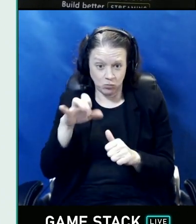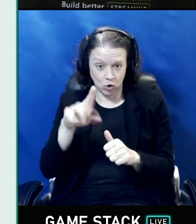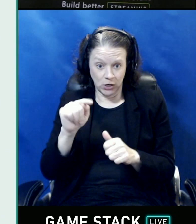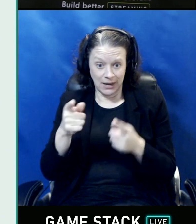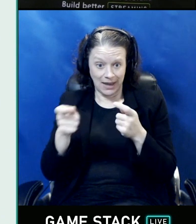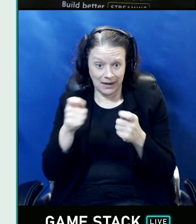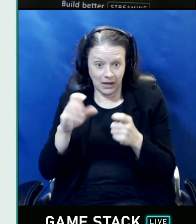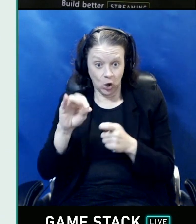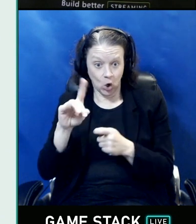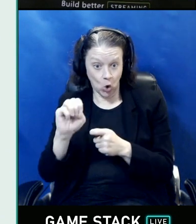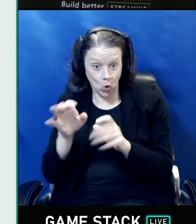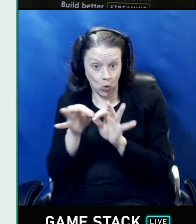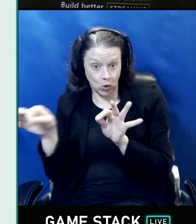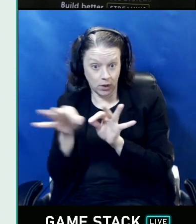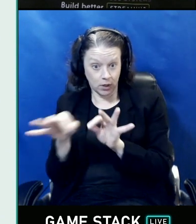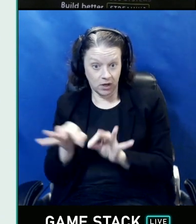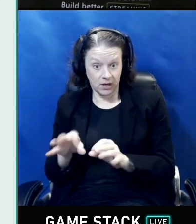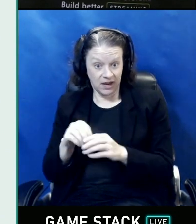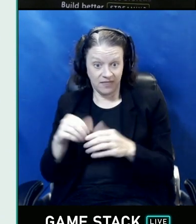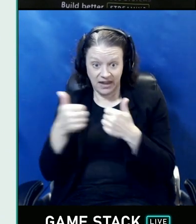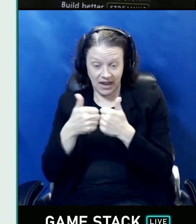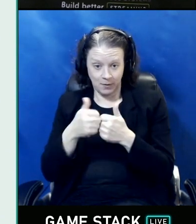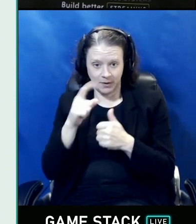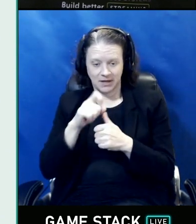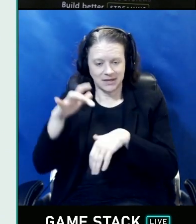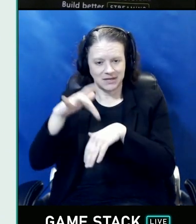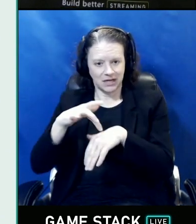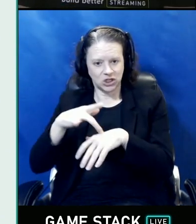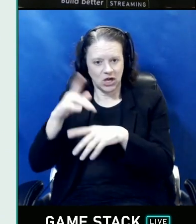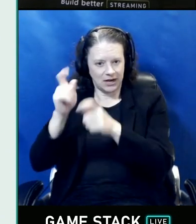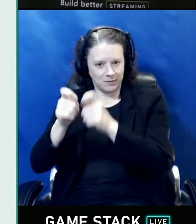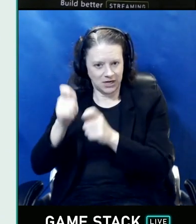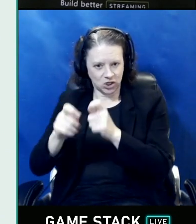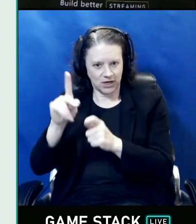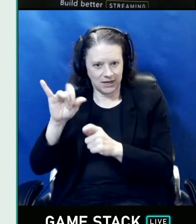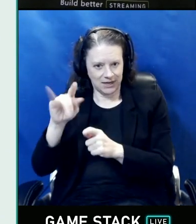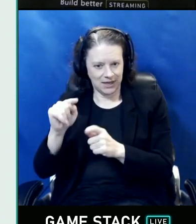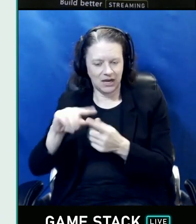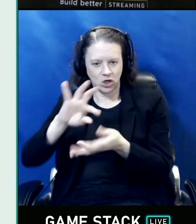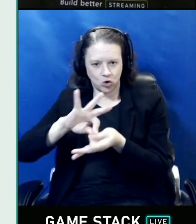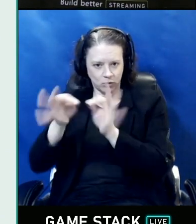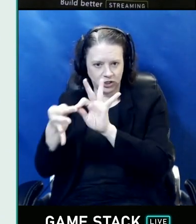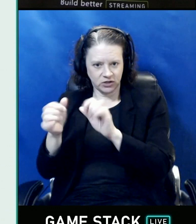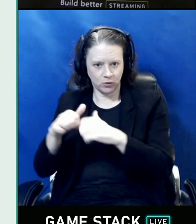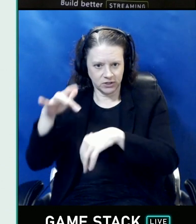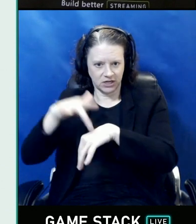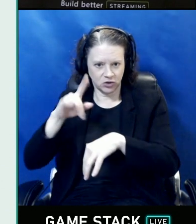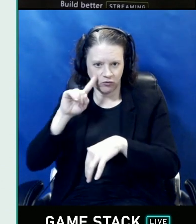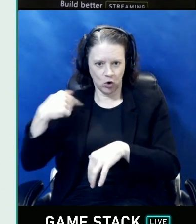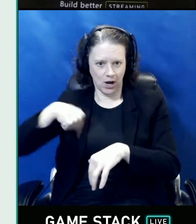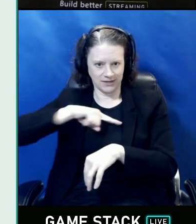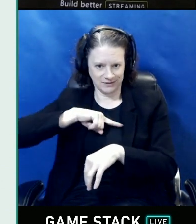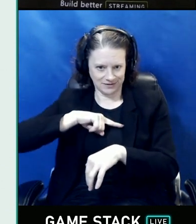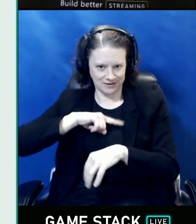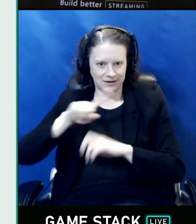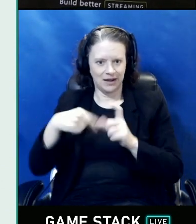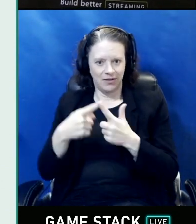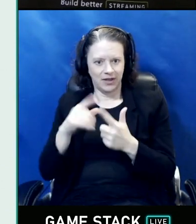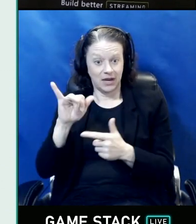because again, the Touch Adaptation Kit is interpreting the touches on our behalf, and the inputs look exactly like they're coming